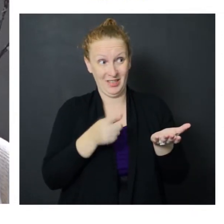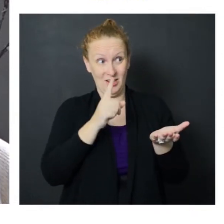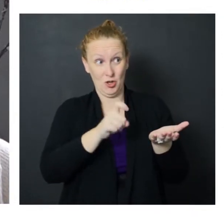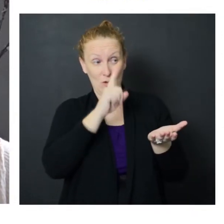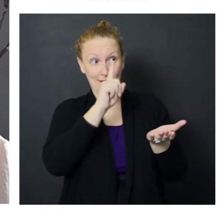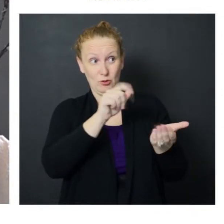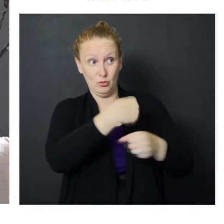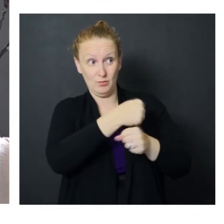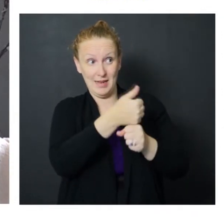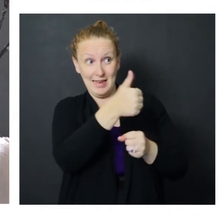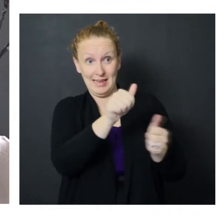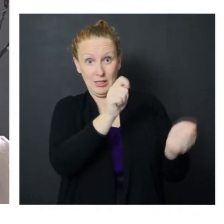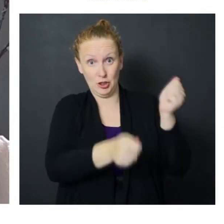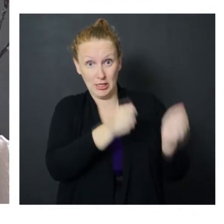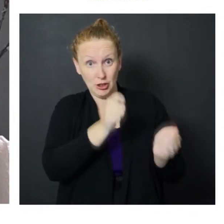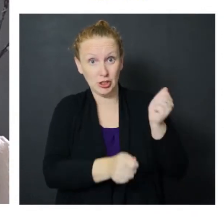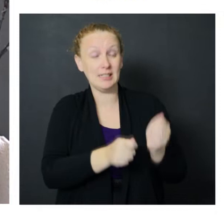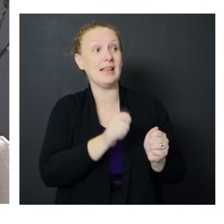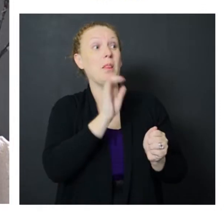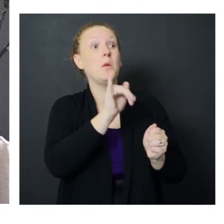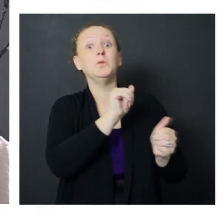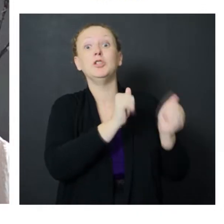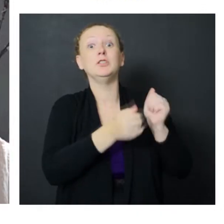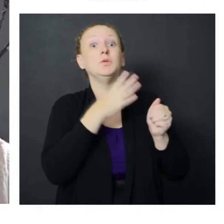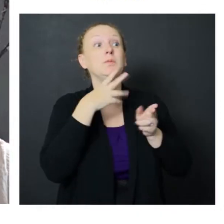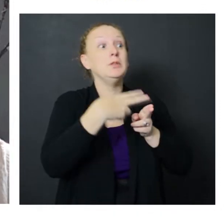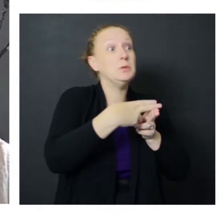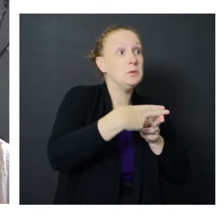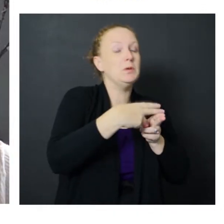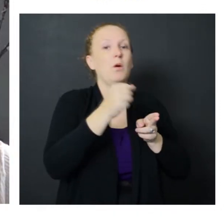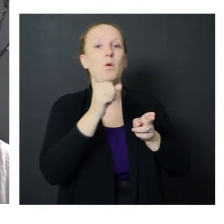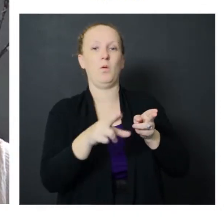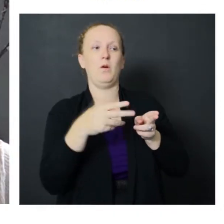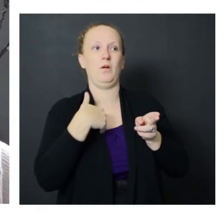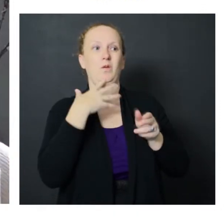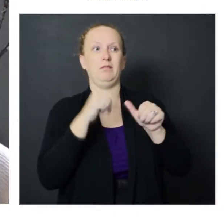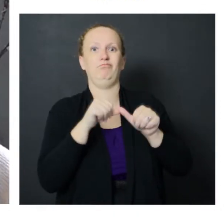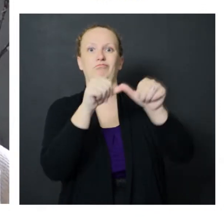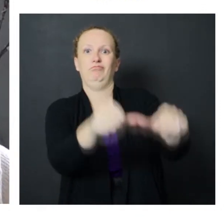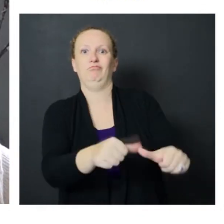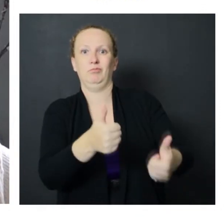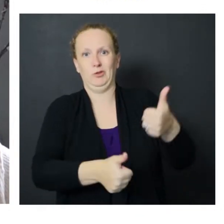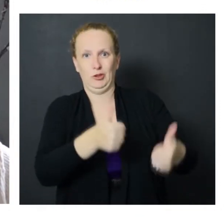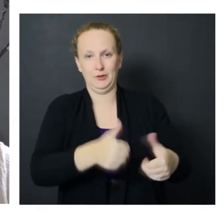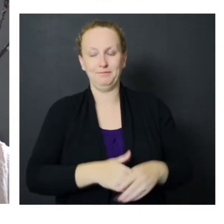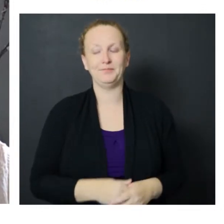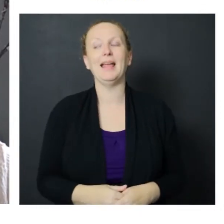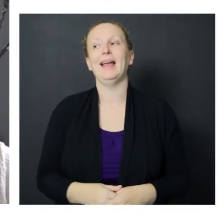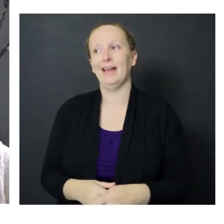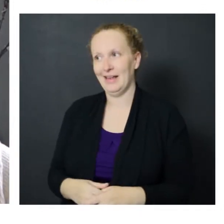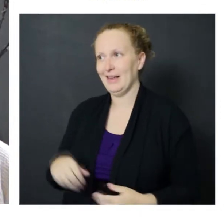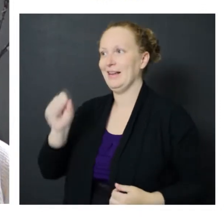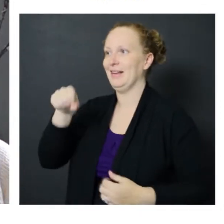going to be a long term or short term? Yes, that's the actual, other side of